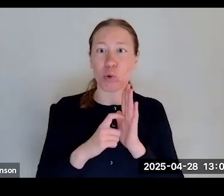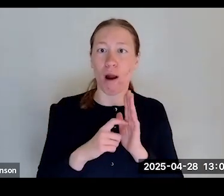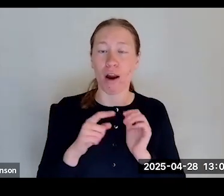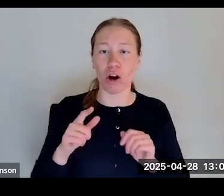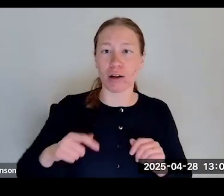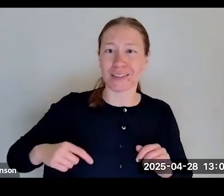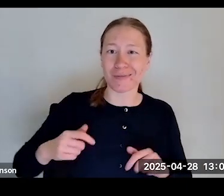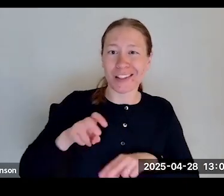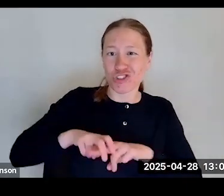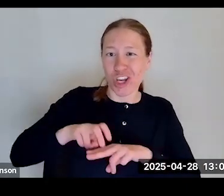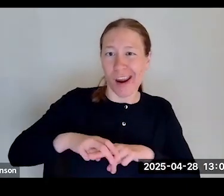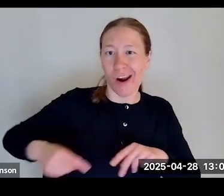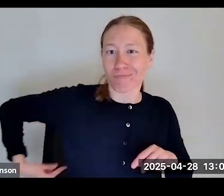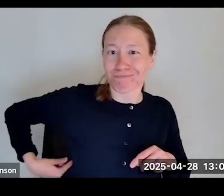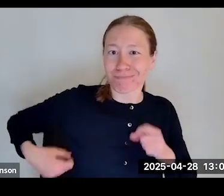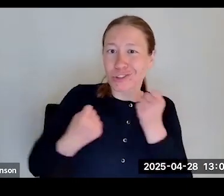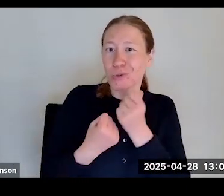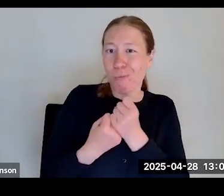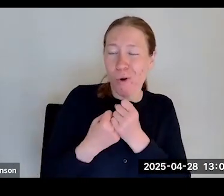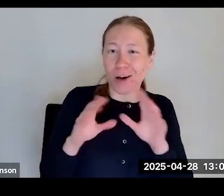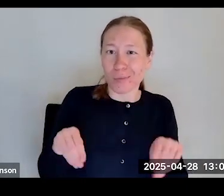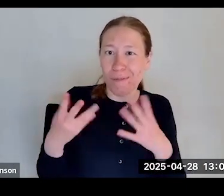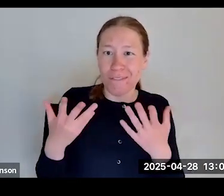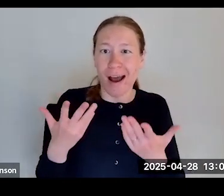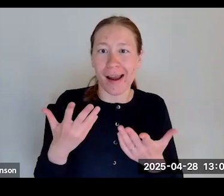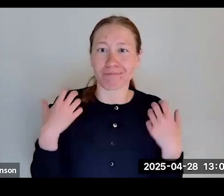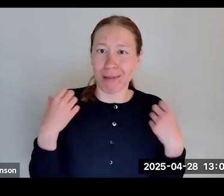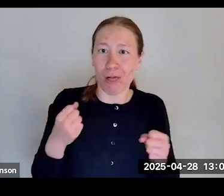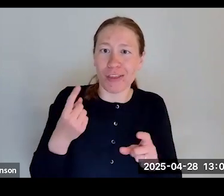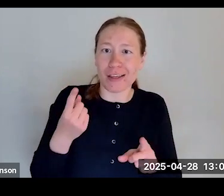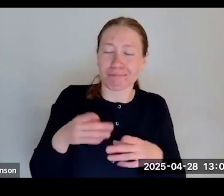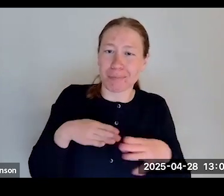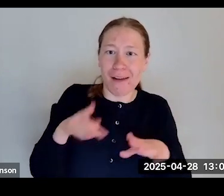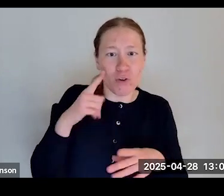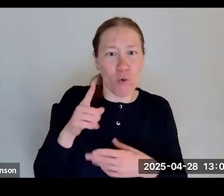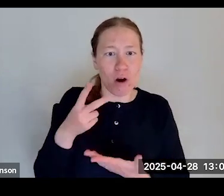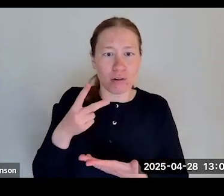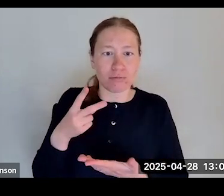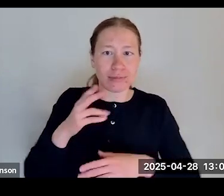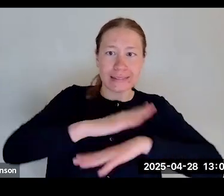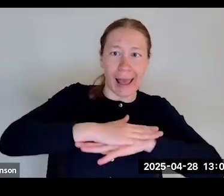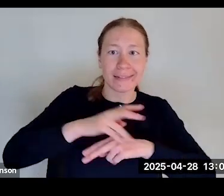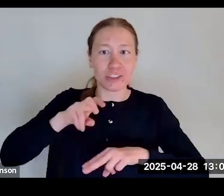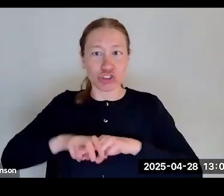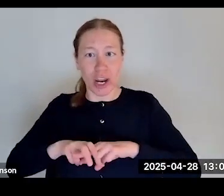with some back pain. Offering a sit to stand desk or even a hydraulic topper that allows a monitor